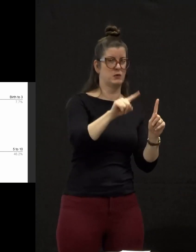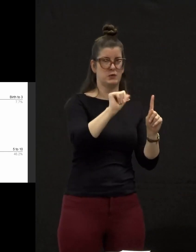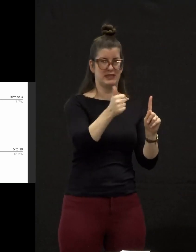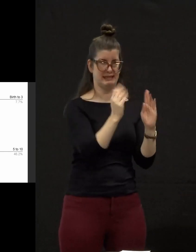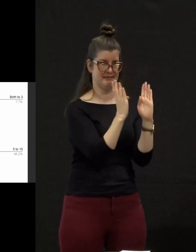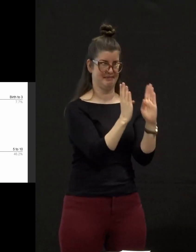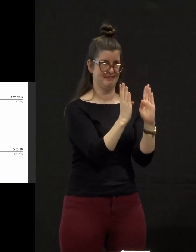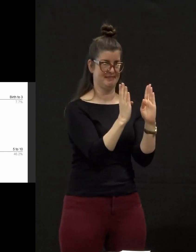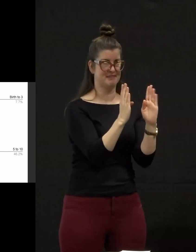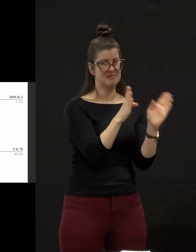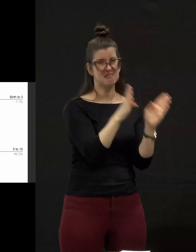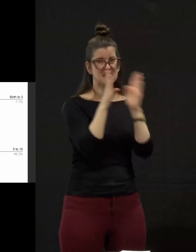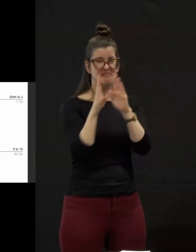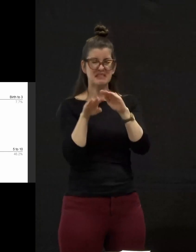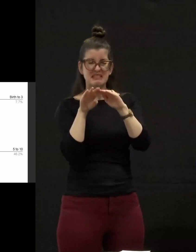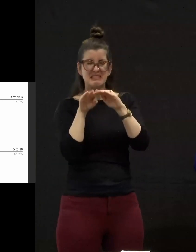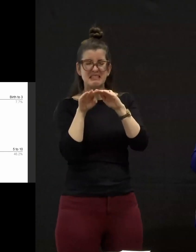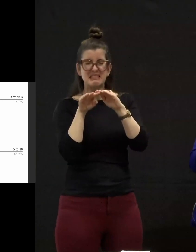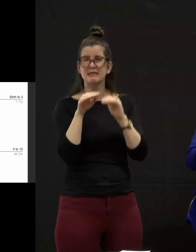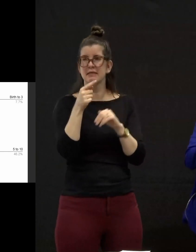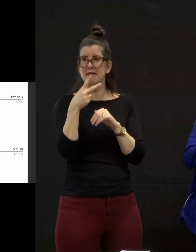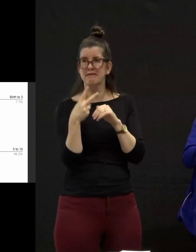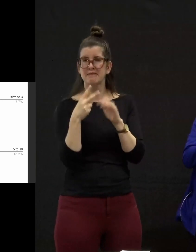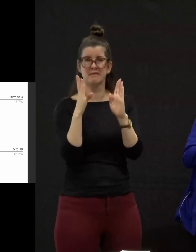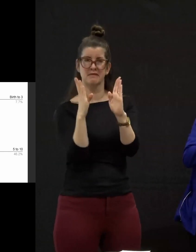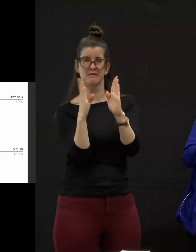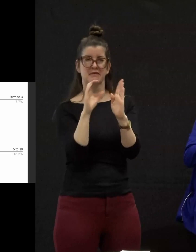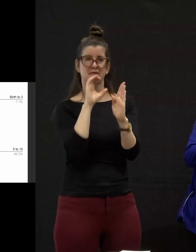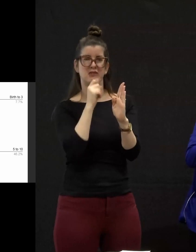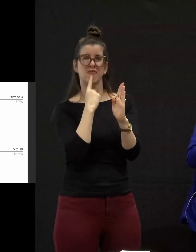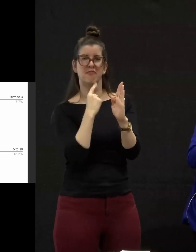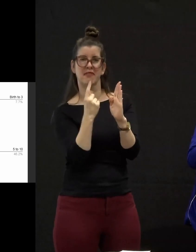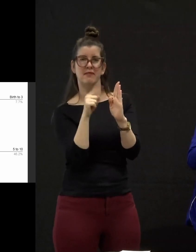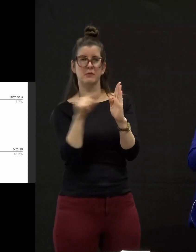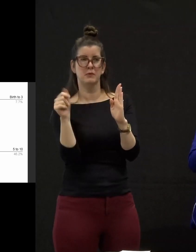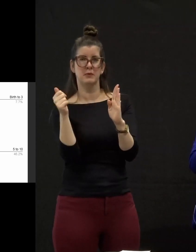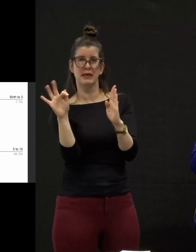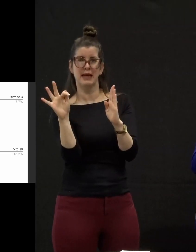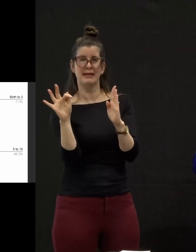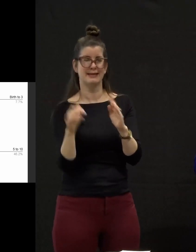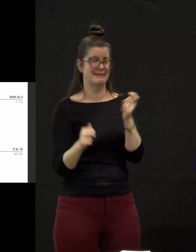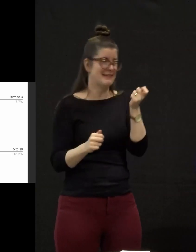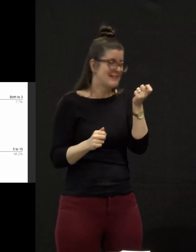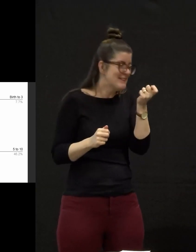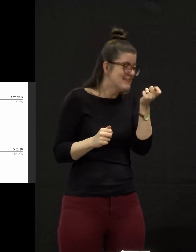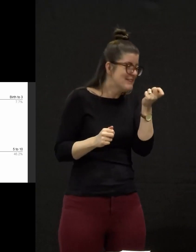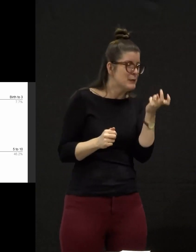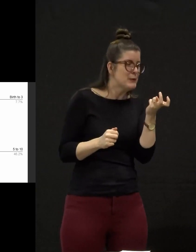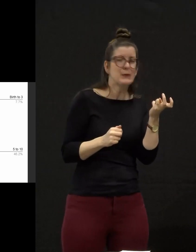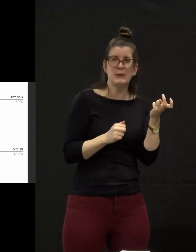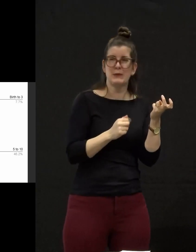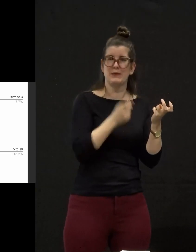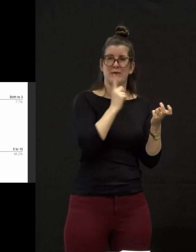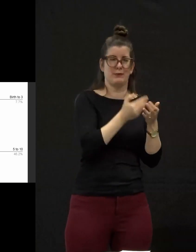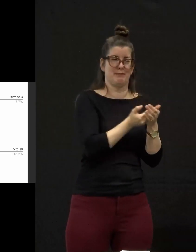A little less than half have been aged 11 to 19. And then just a few referrals for babies or infants